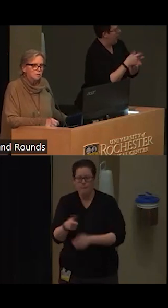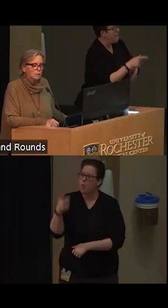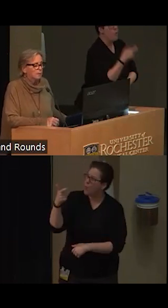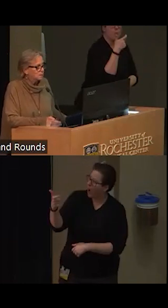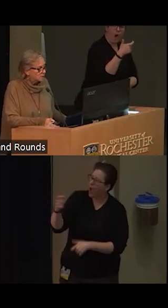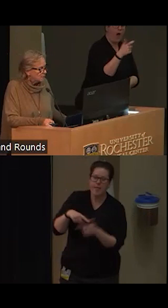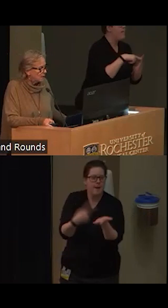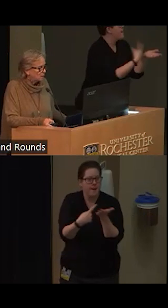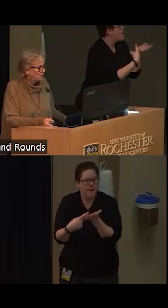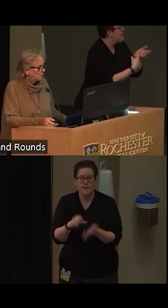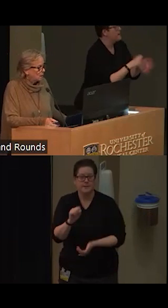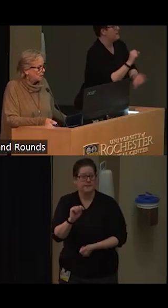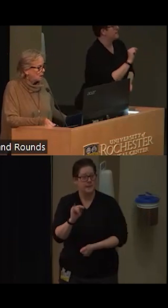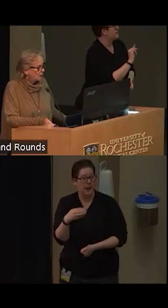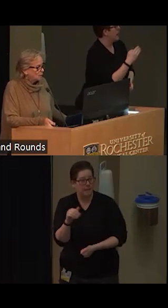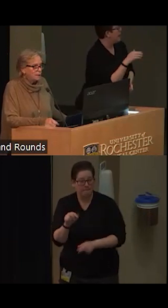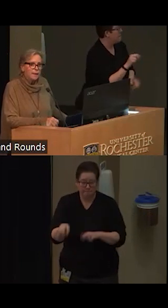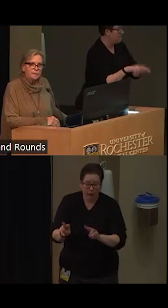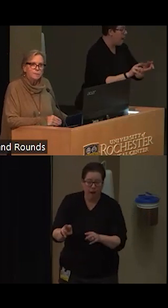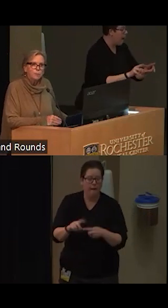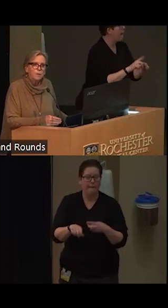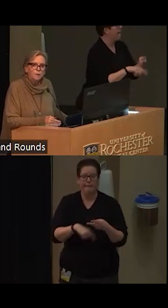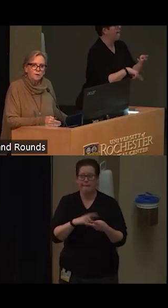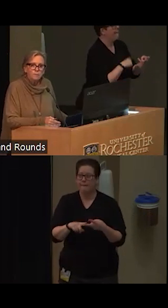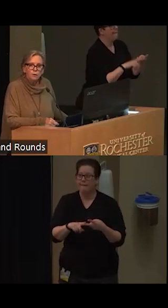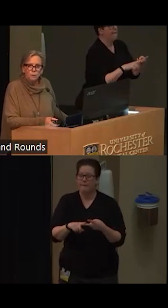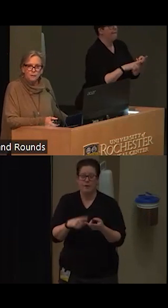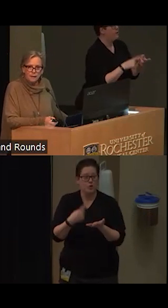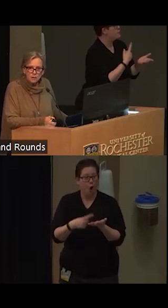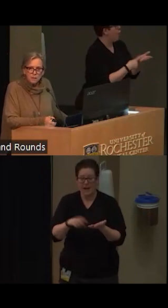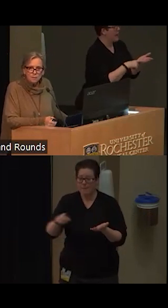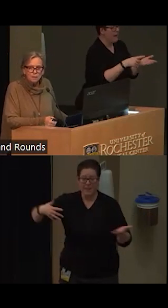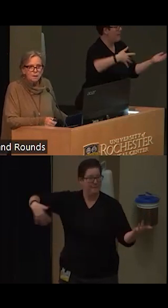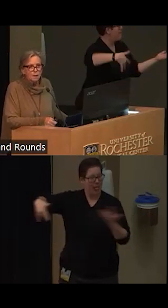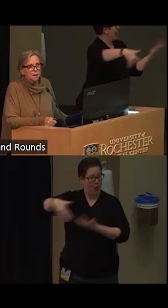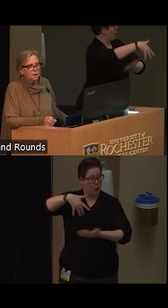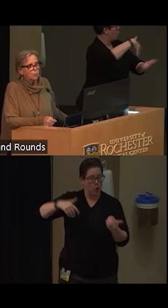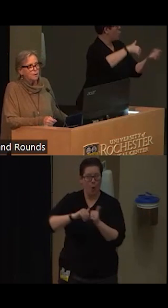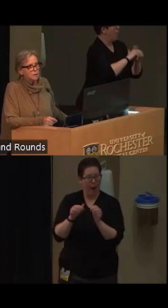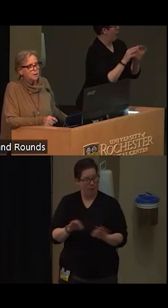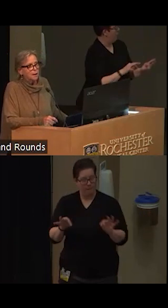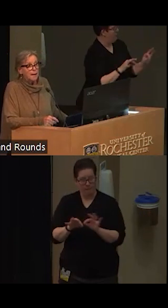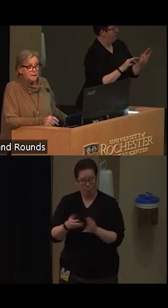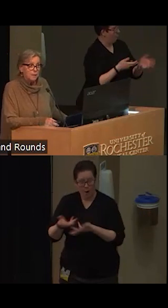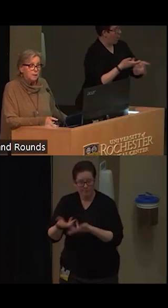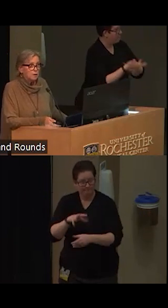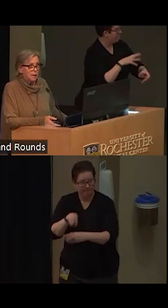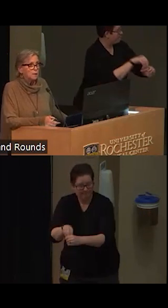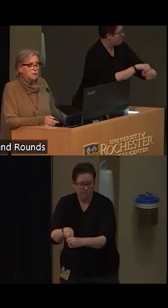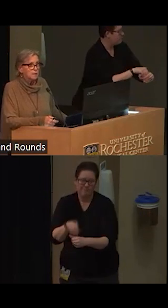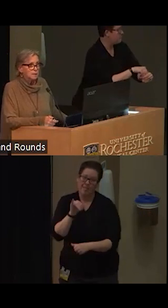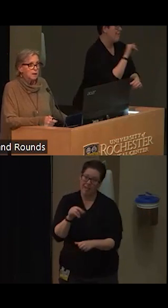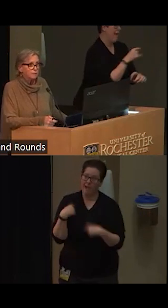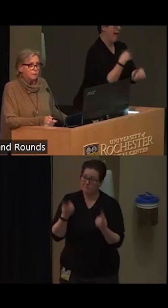around stigma looking at the importance of milieu engagement which has been a challenge at some time